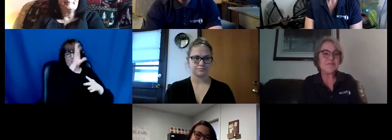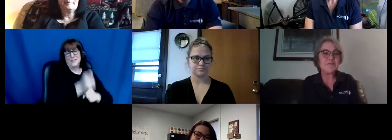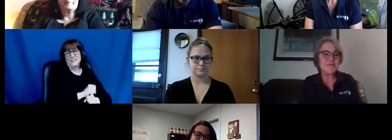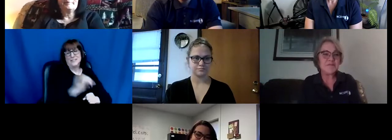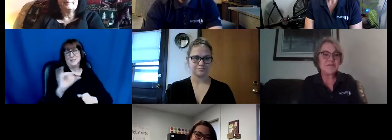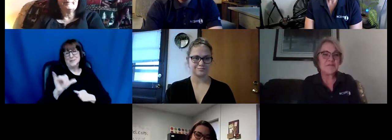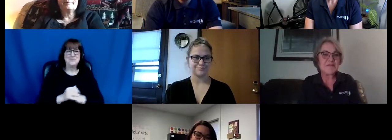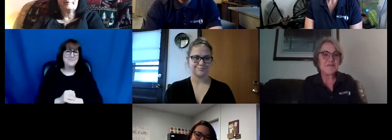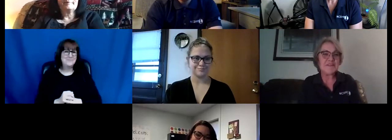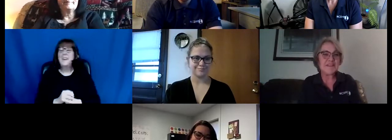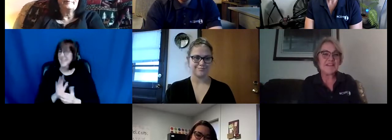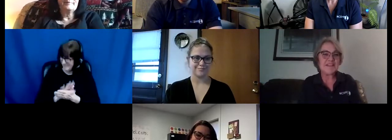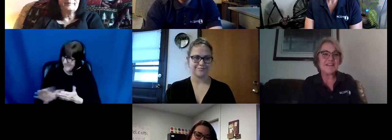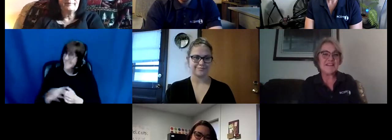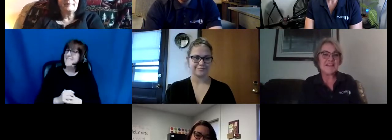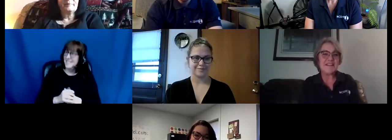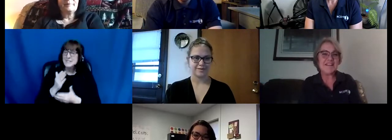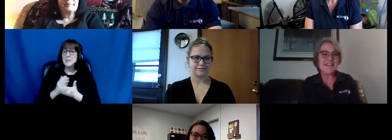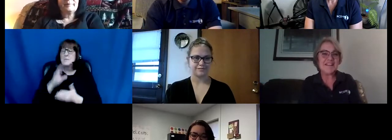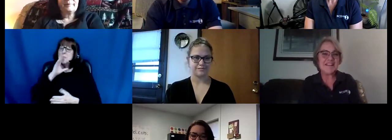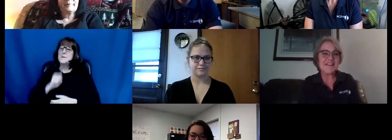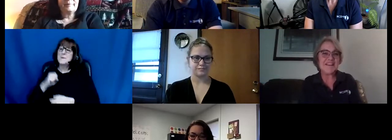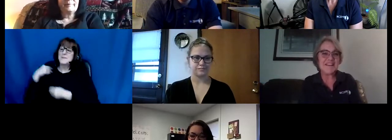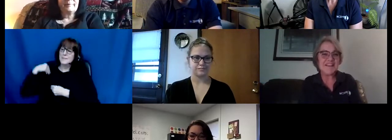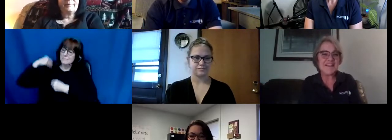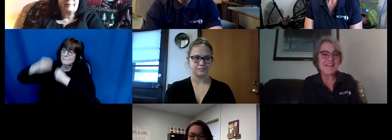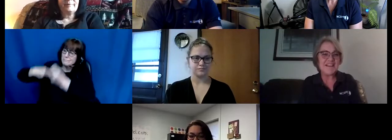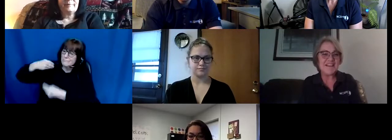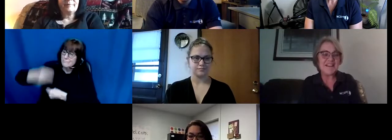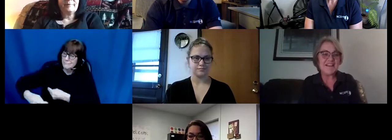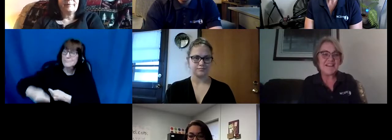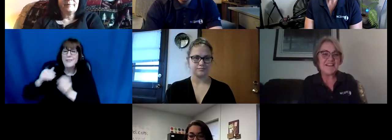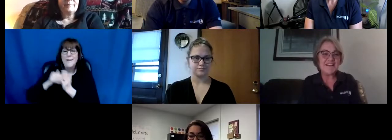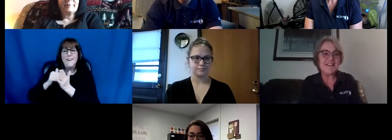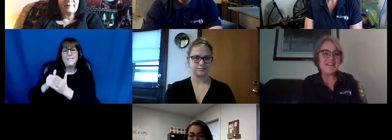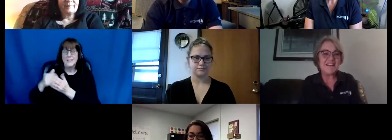Very nice yeah some of those old traditions are often handed down to your kids and those make